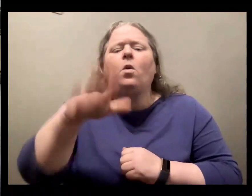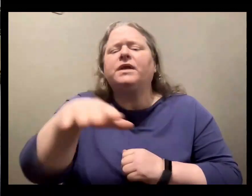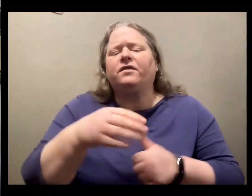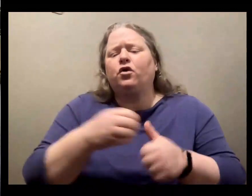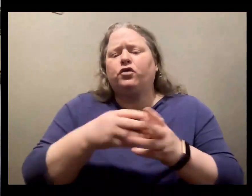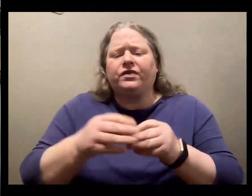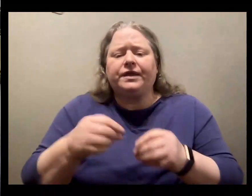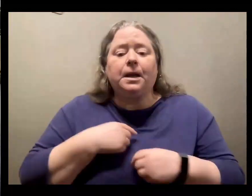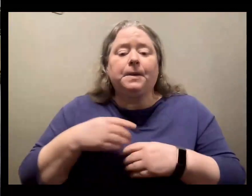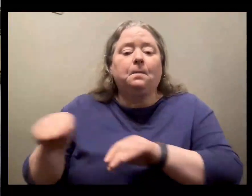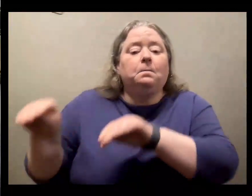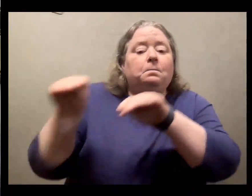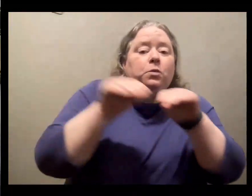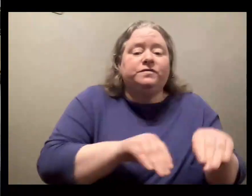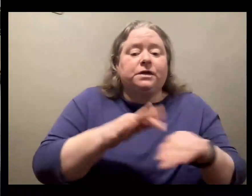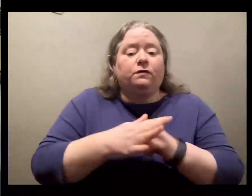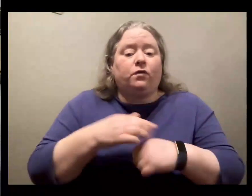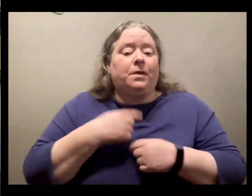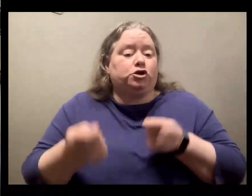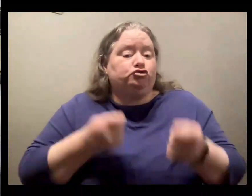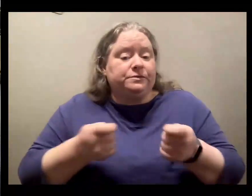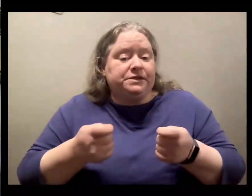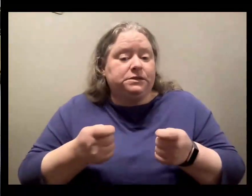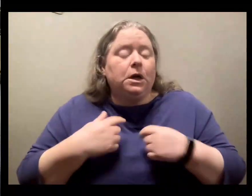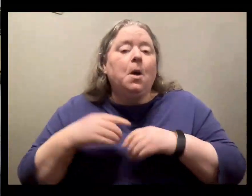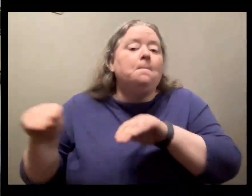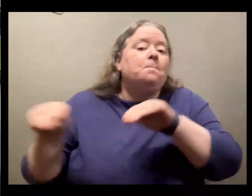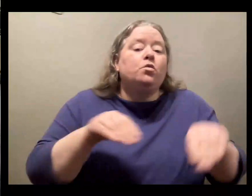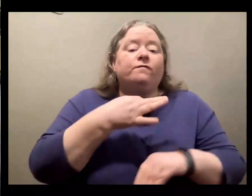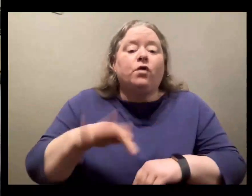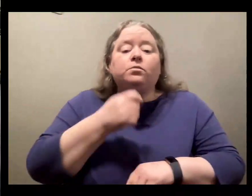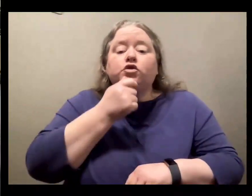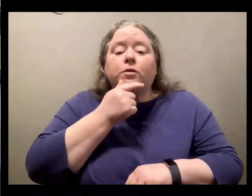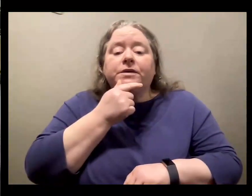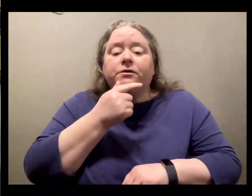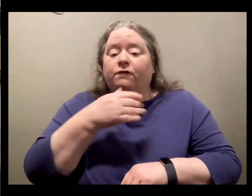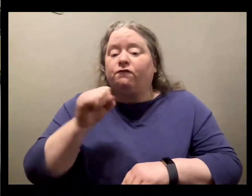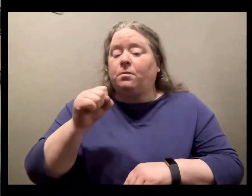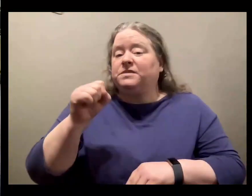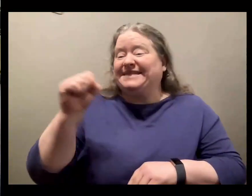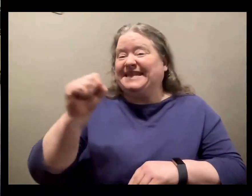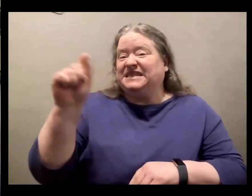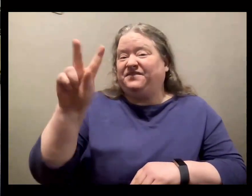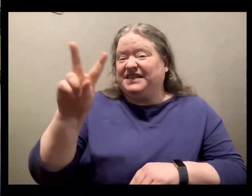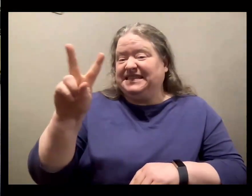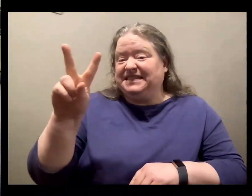Oh yeah, the other thing - I’ve moved down for my treatment. I’ve moved from Dublin, from St Vincent's, down to Limerick.